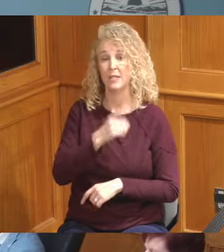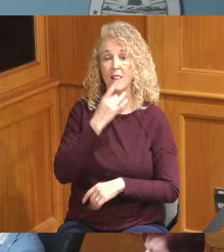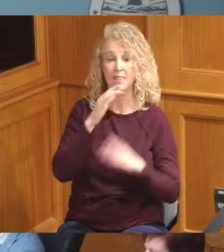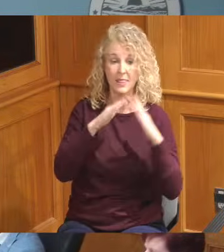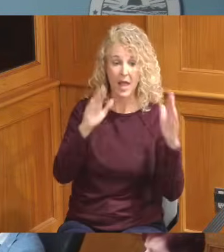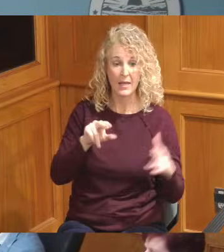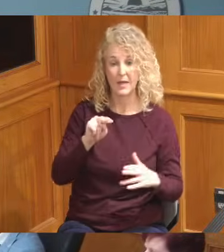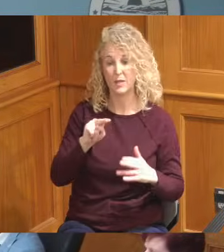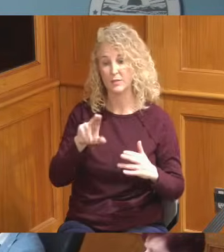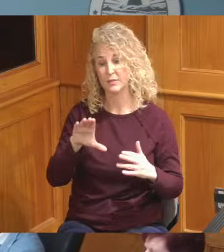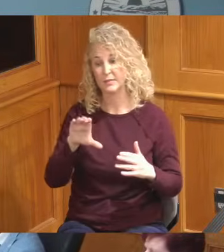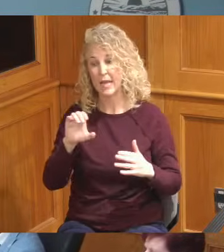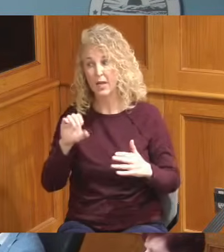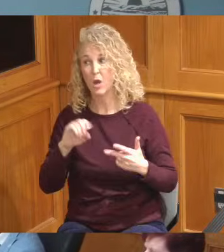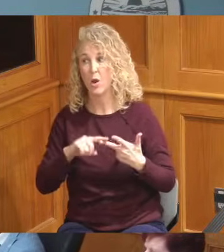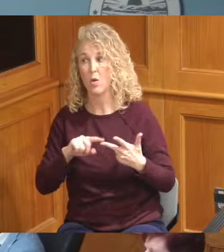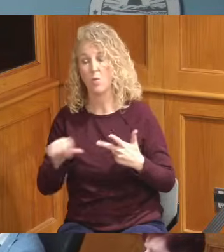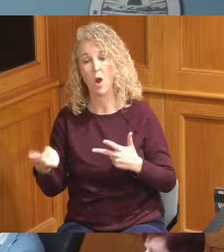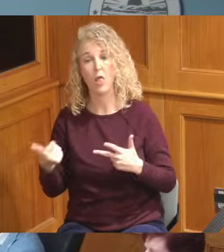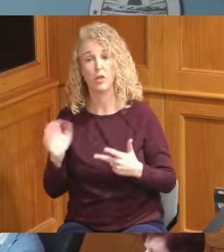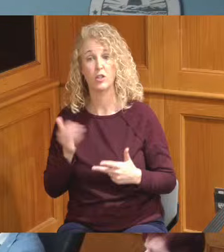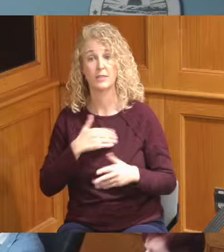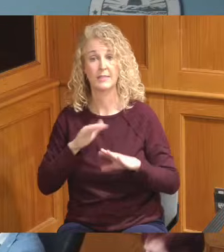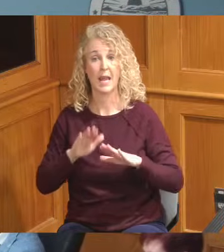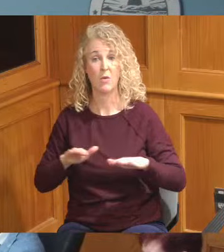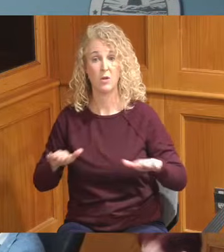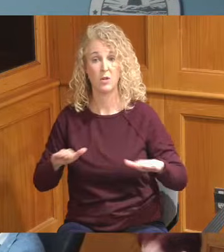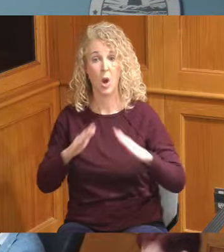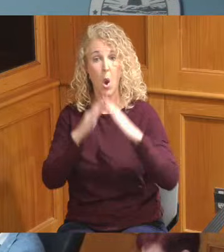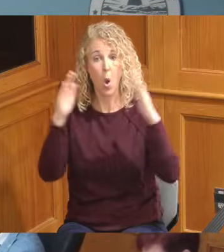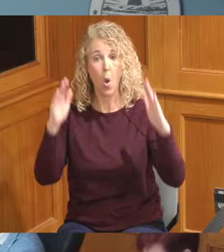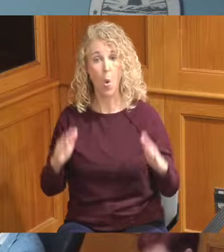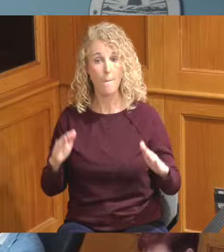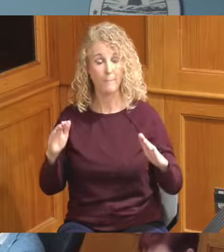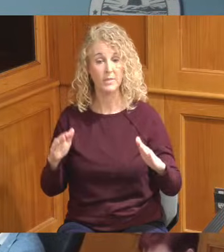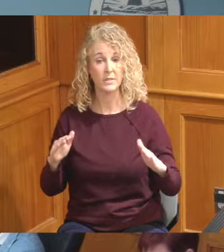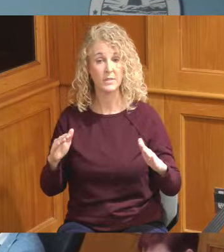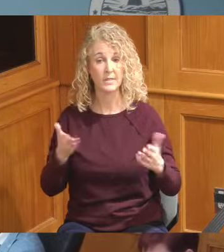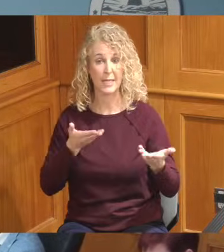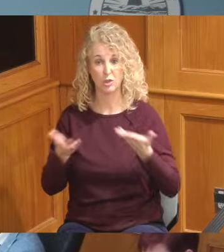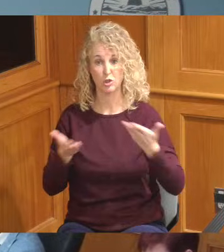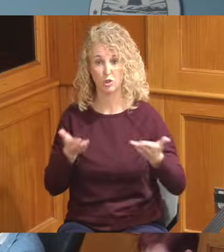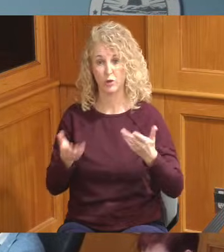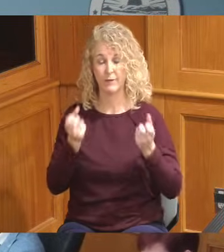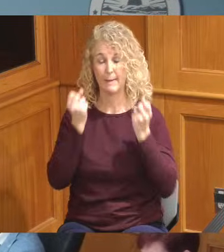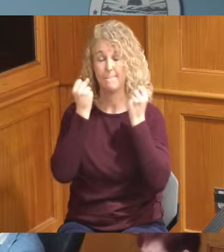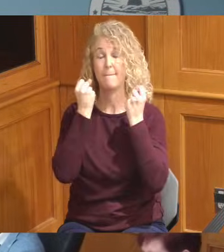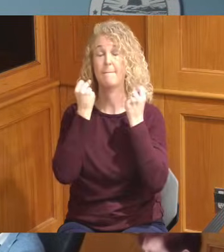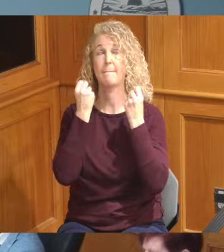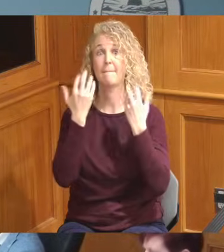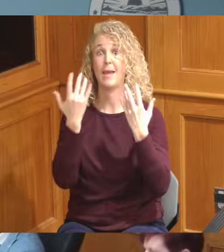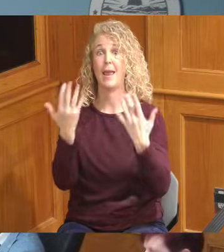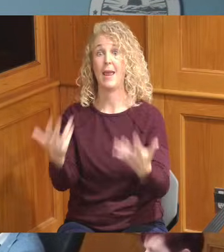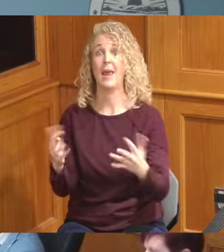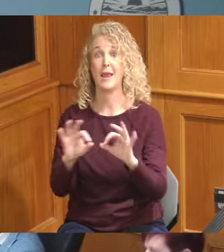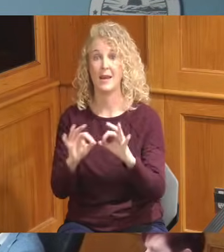and others were took our foster care homes and are serving many, many of our young people in in their